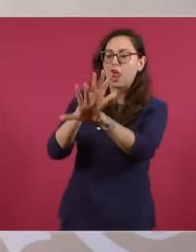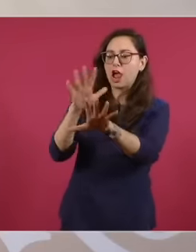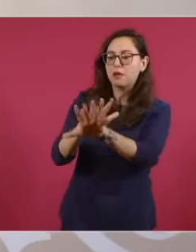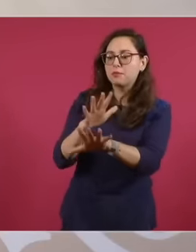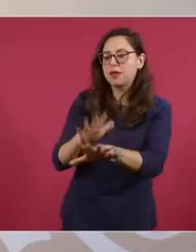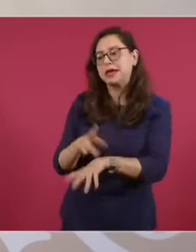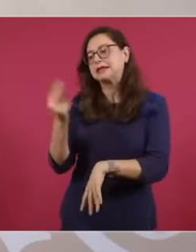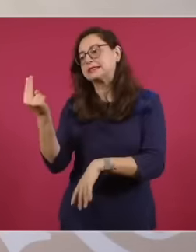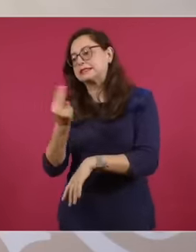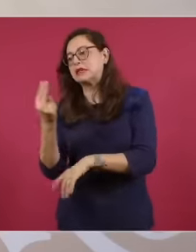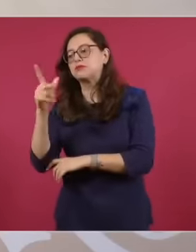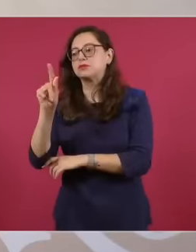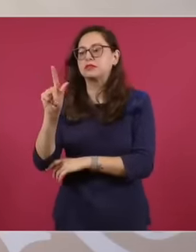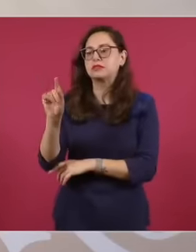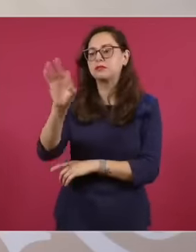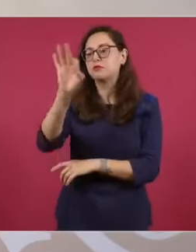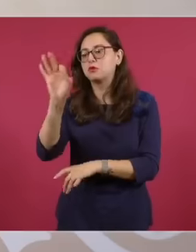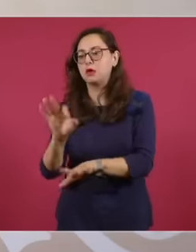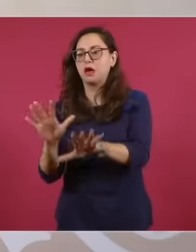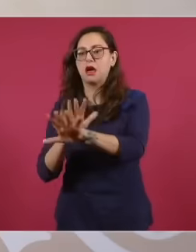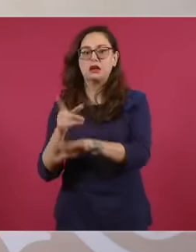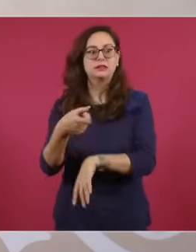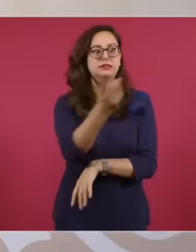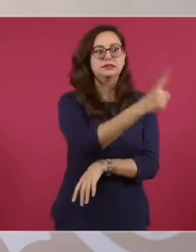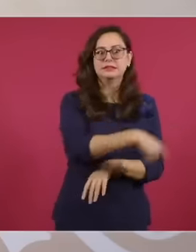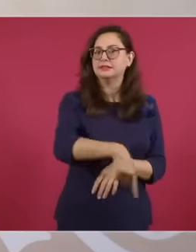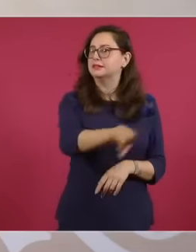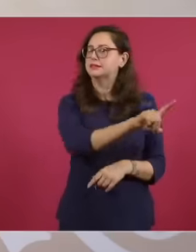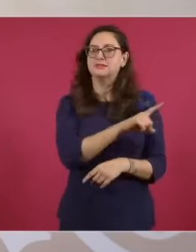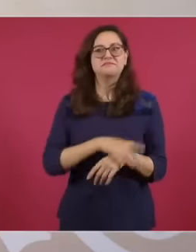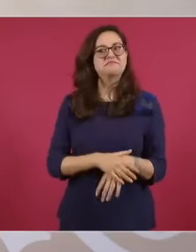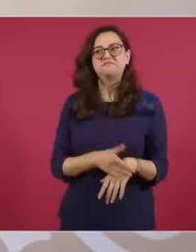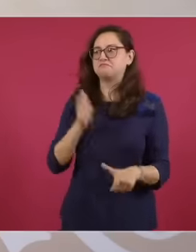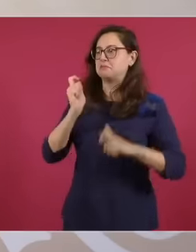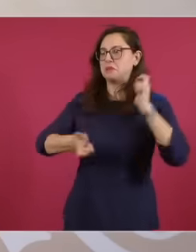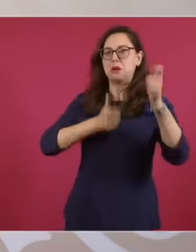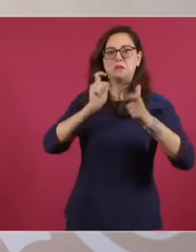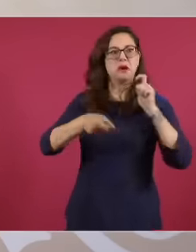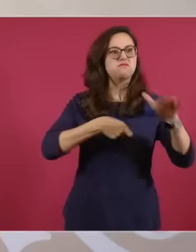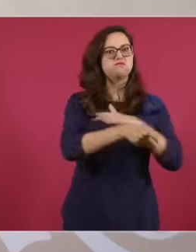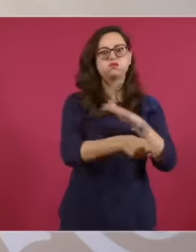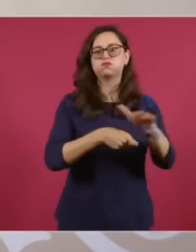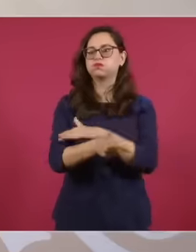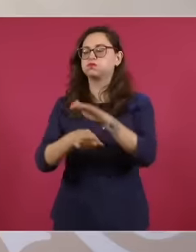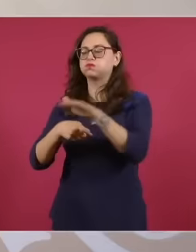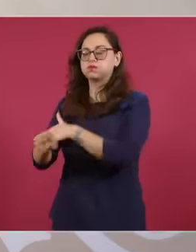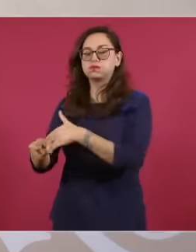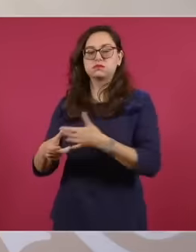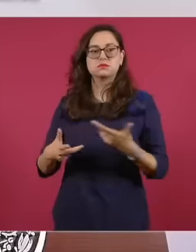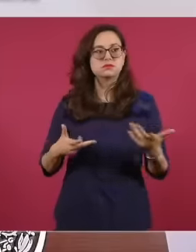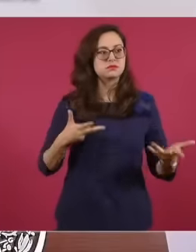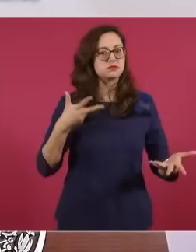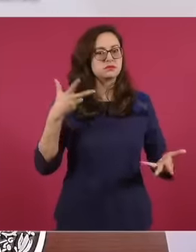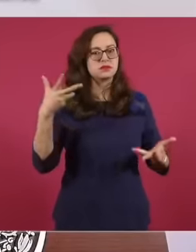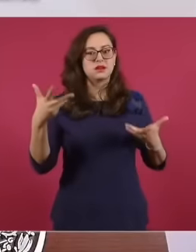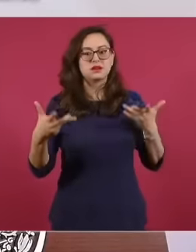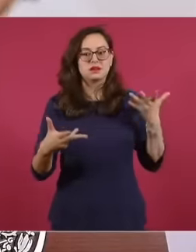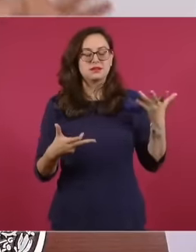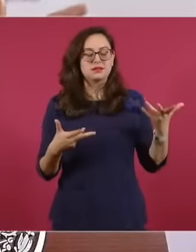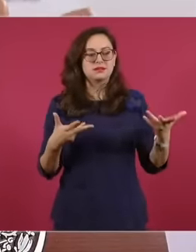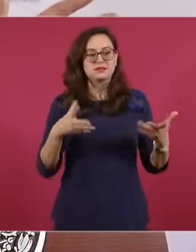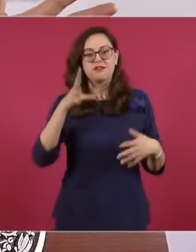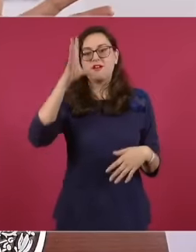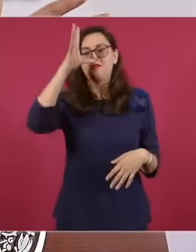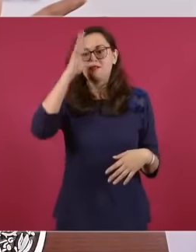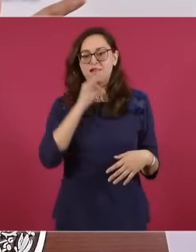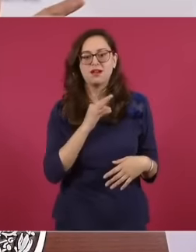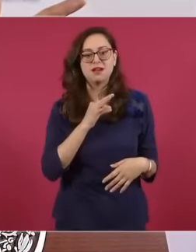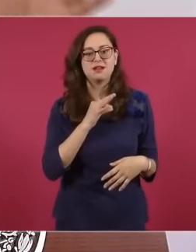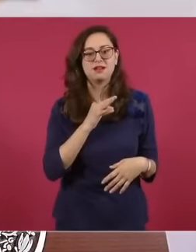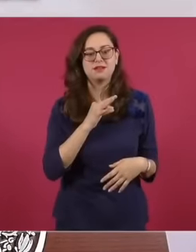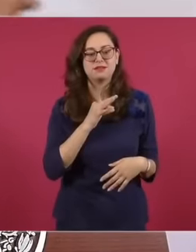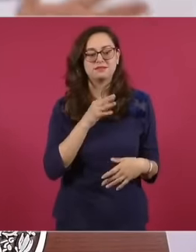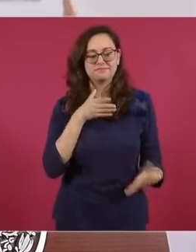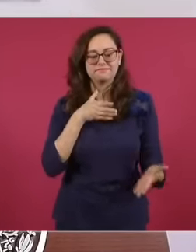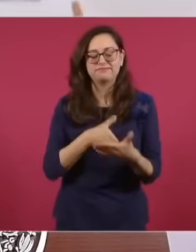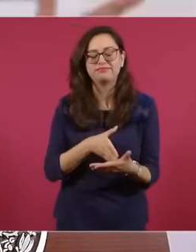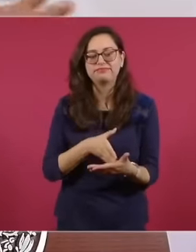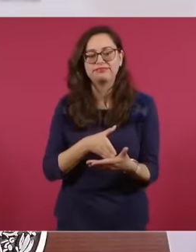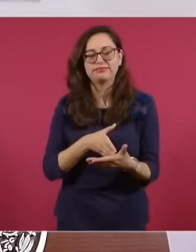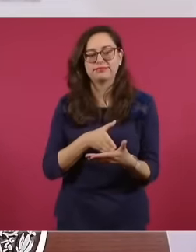Constitution be reformed and That's why they